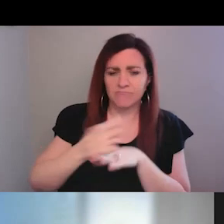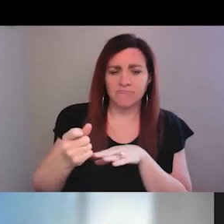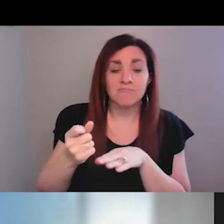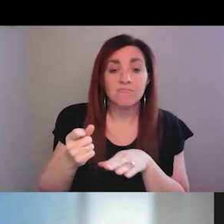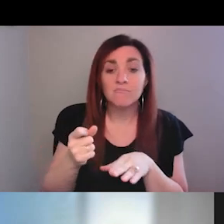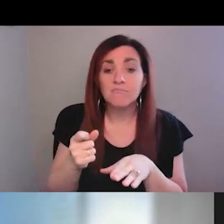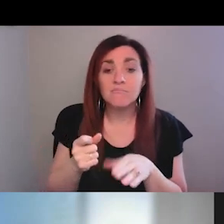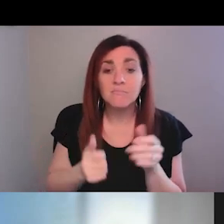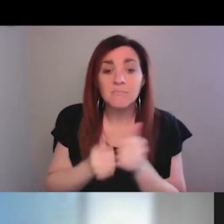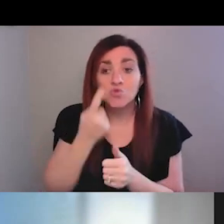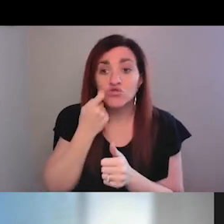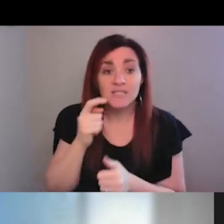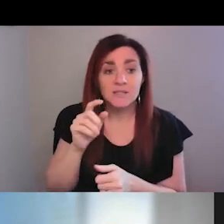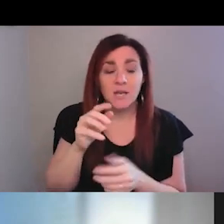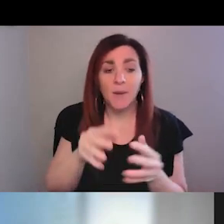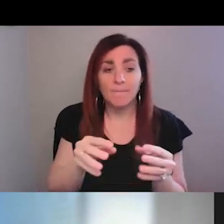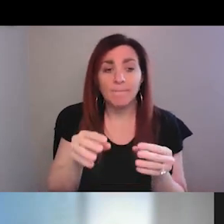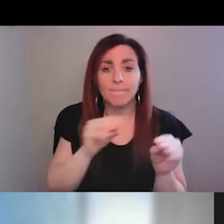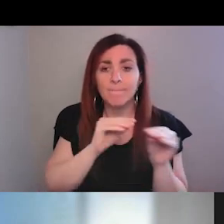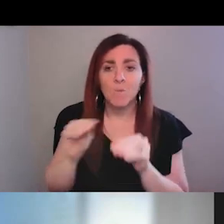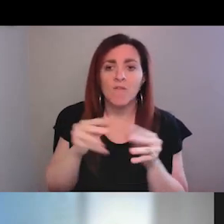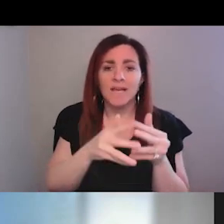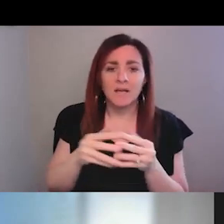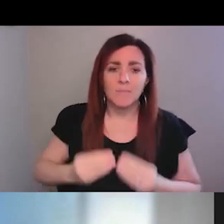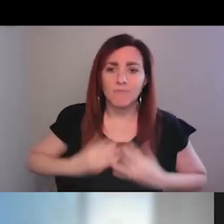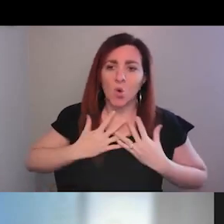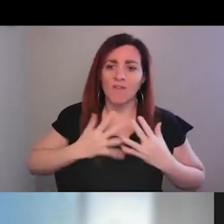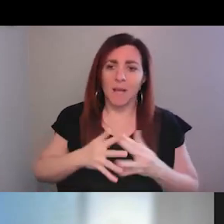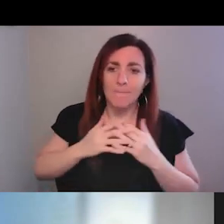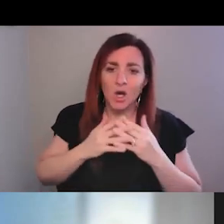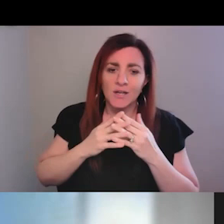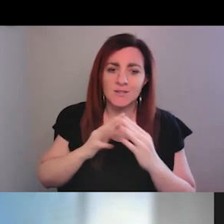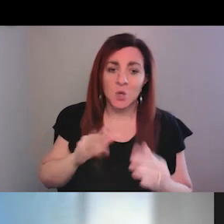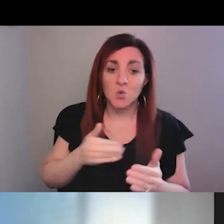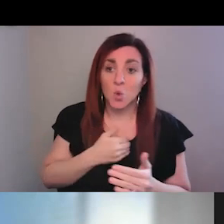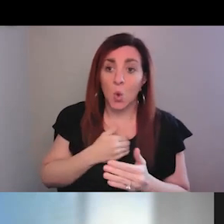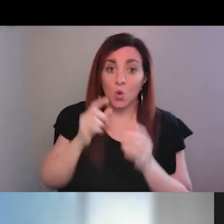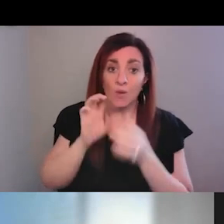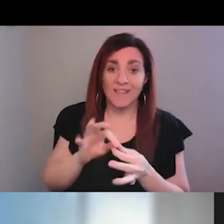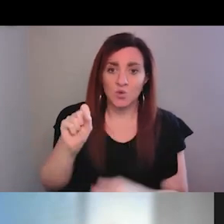EPISODE ON MOVING AMERICA'S SOUL ON SUICIDE IS OUT. WE WANT TO